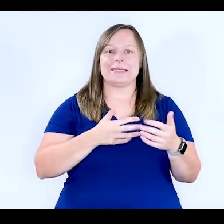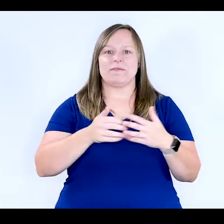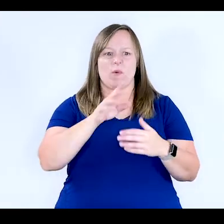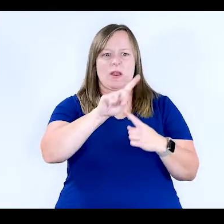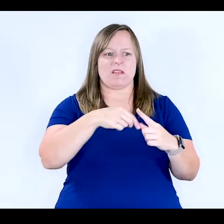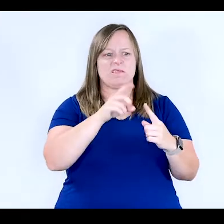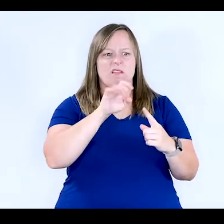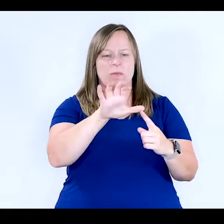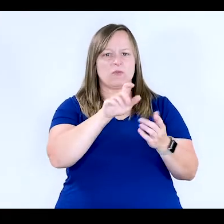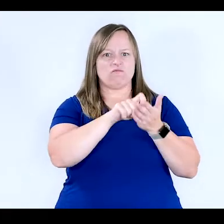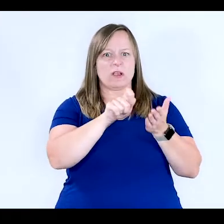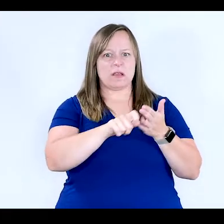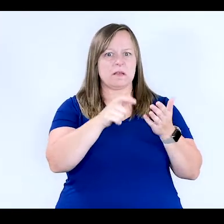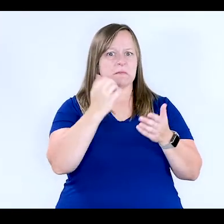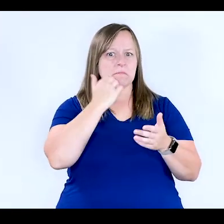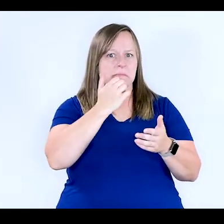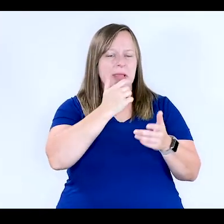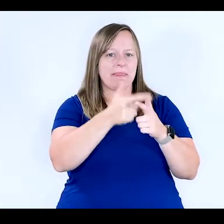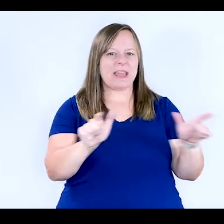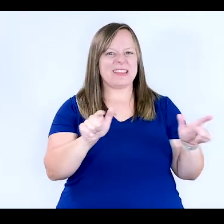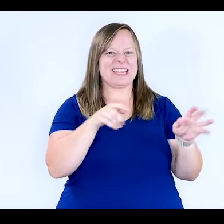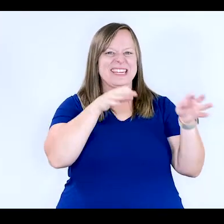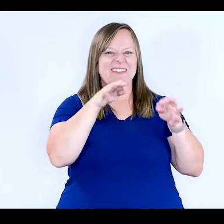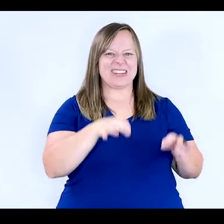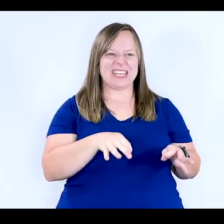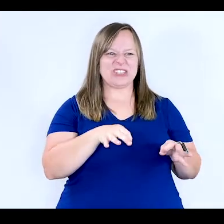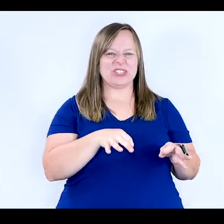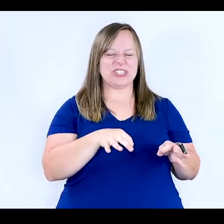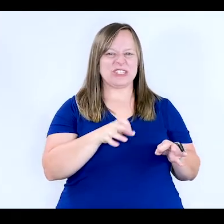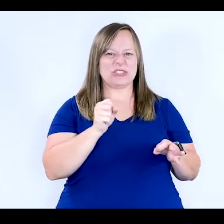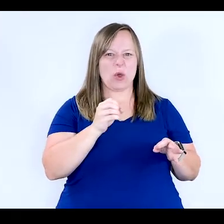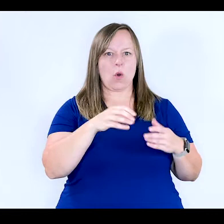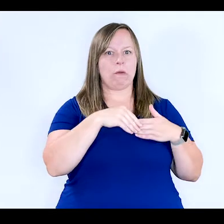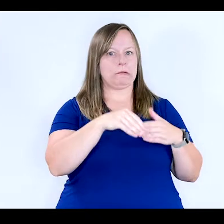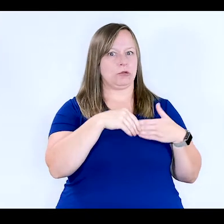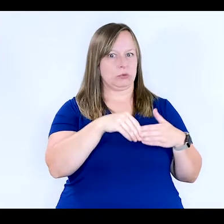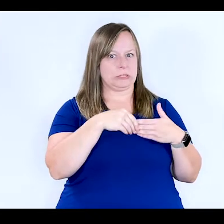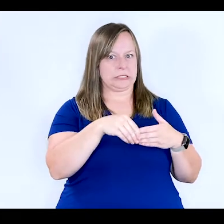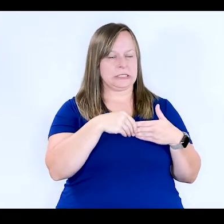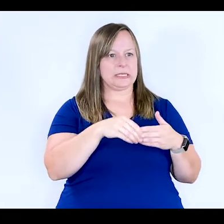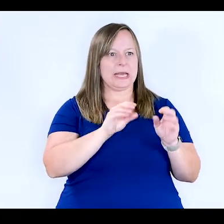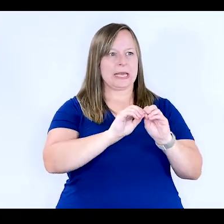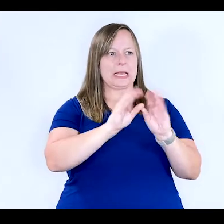document is written in plain language because the definition is so loose. Clear,